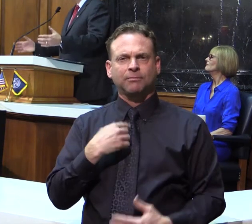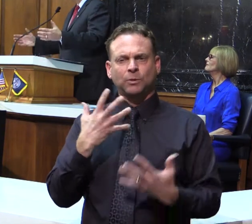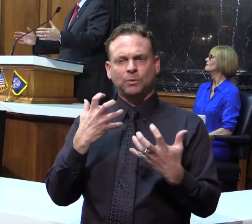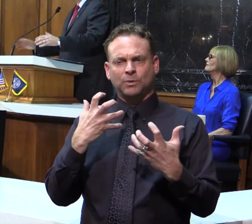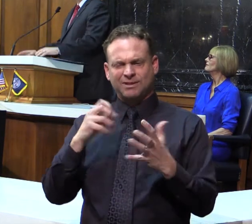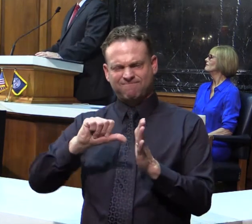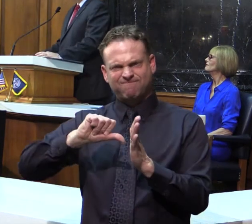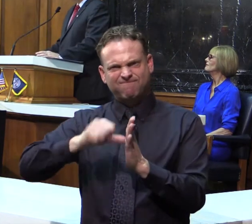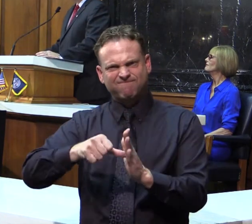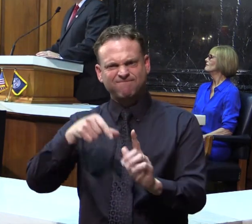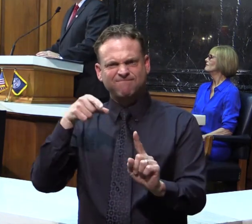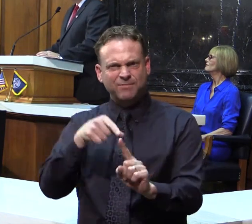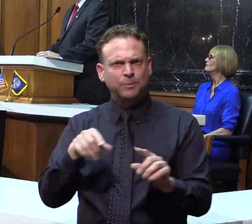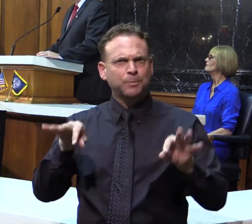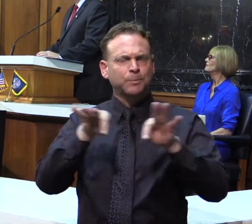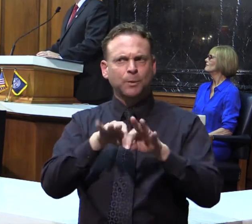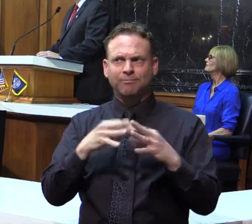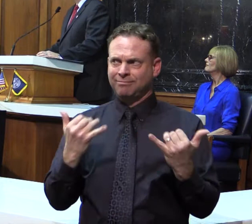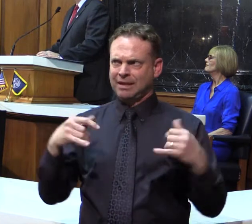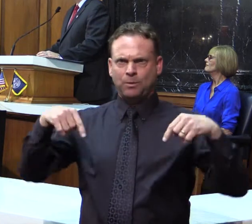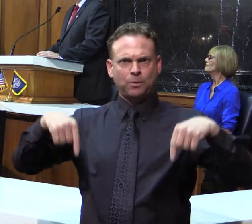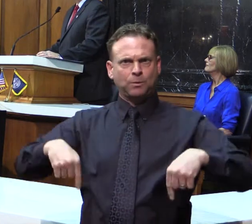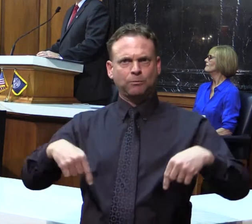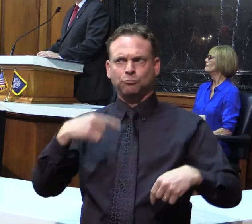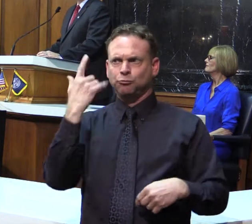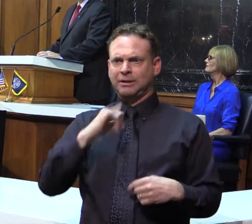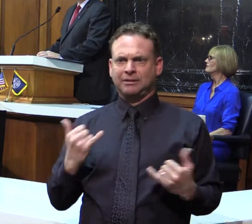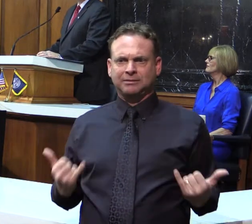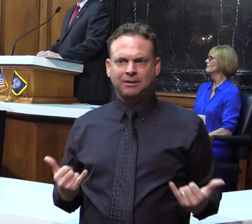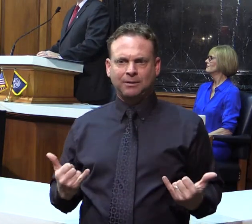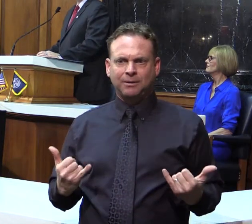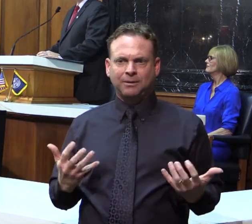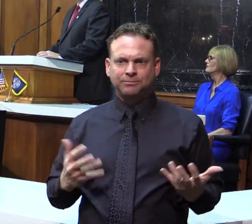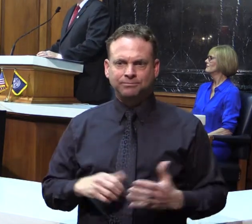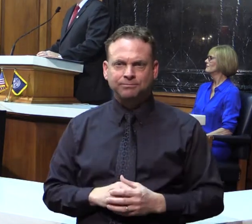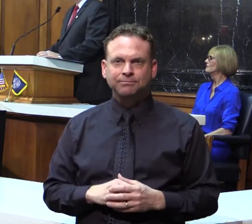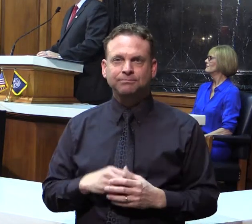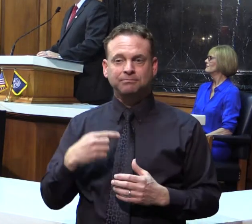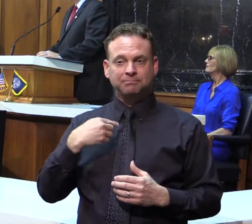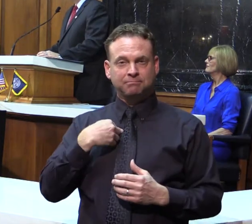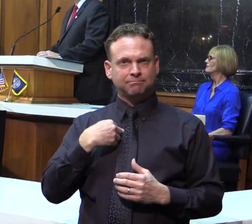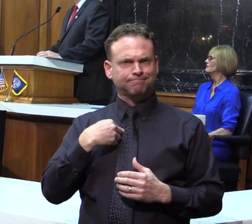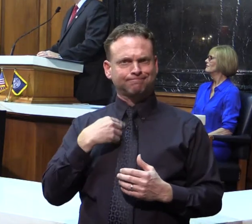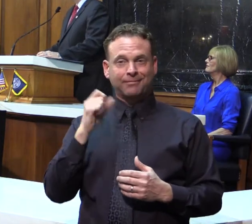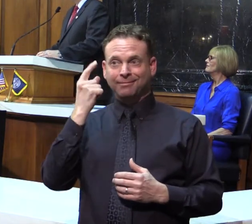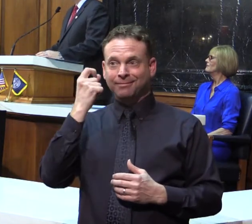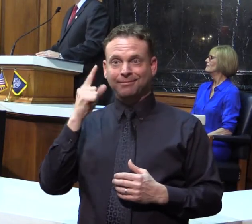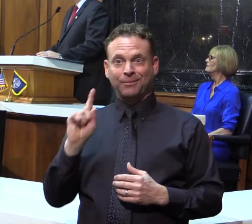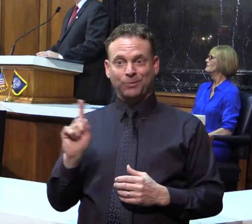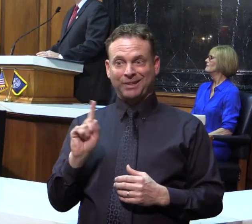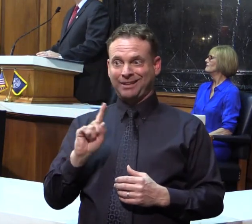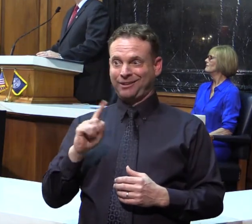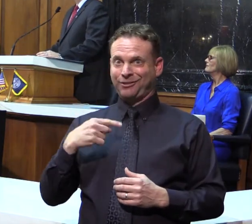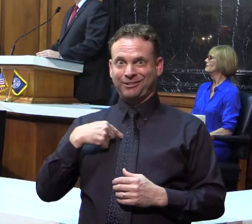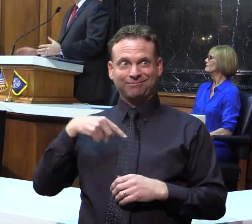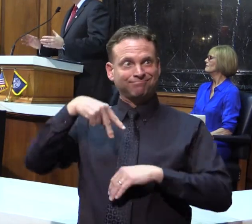“Stands” might be the wrong verb, because the truth is: Indiana is on a roll!